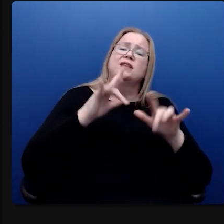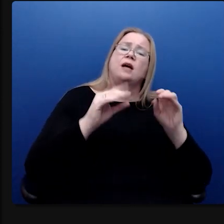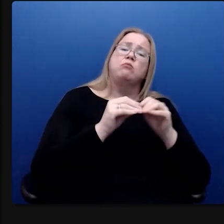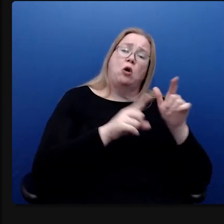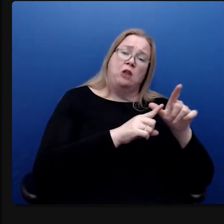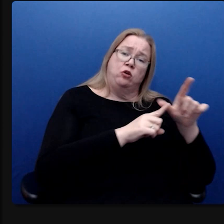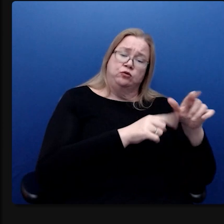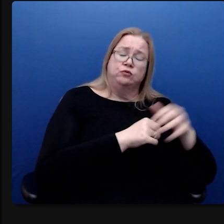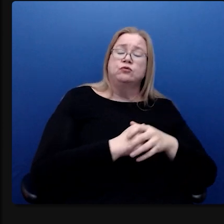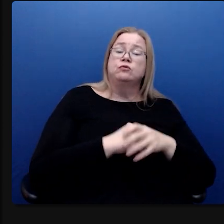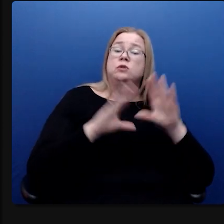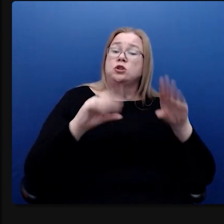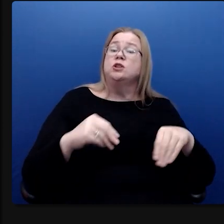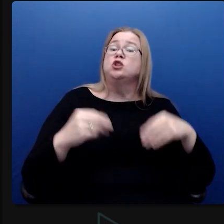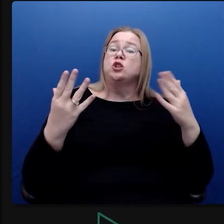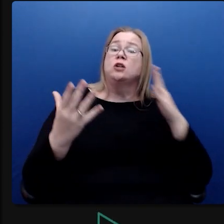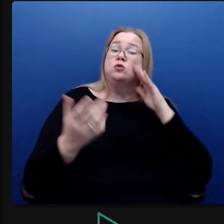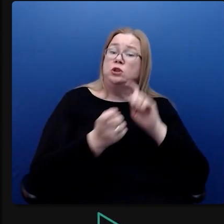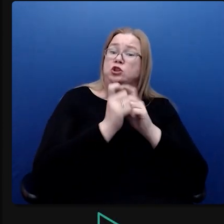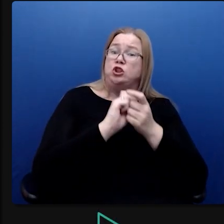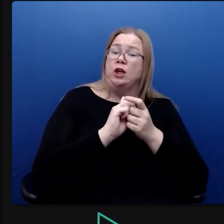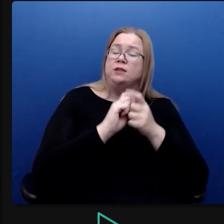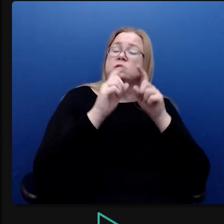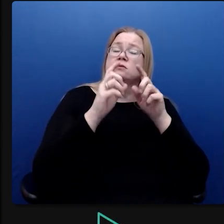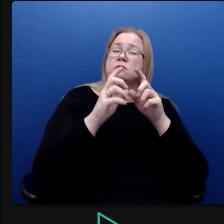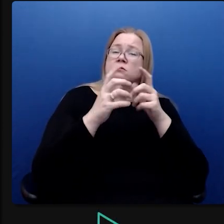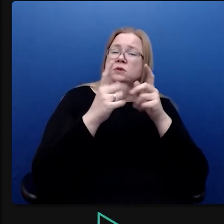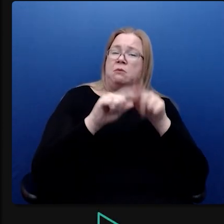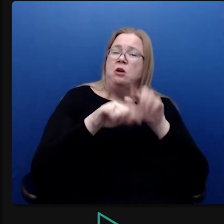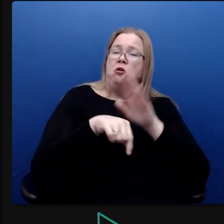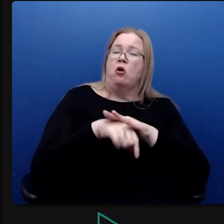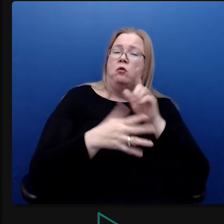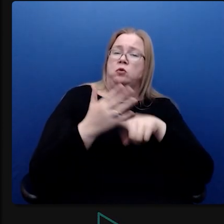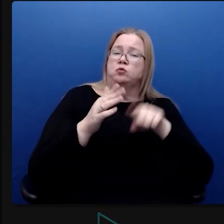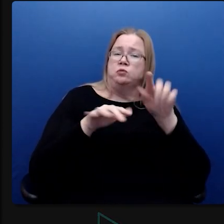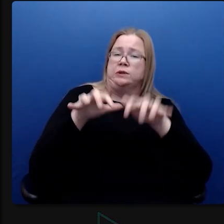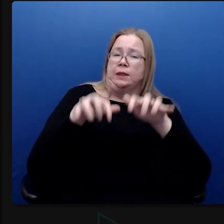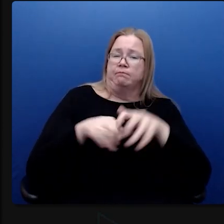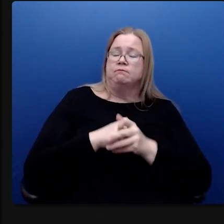you can start typing a few characters. The suggestions will change depending on the current context.